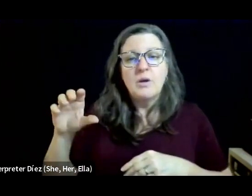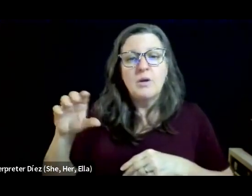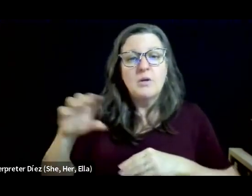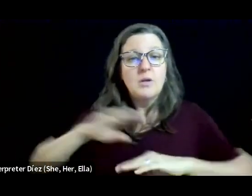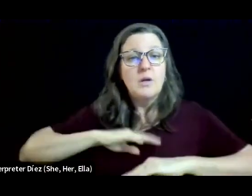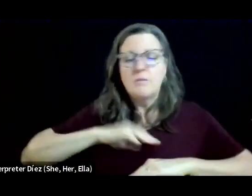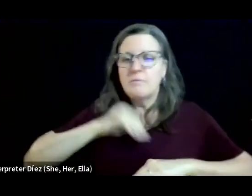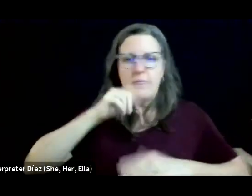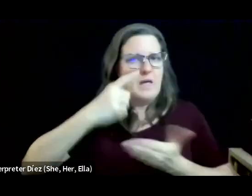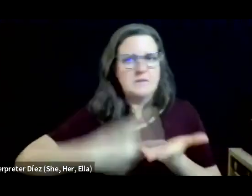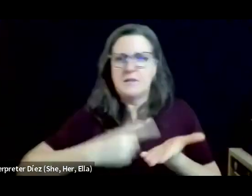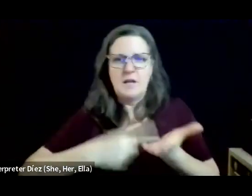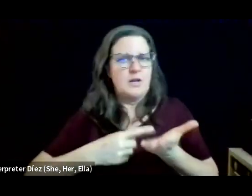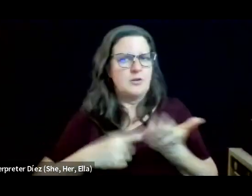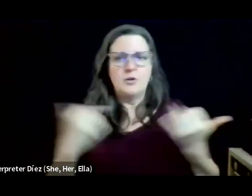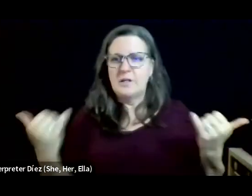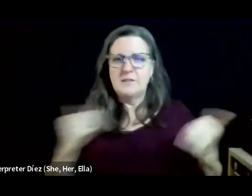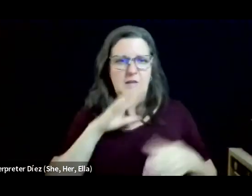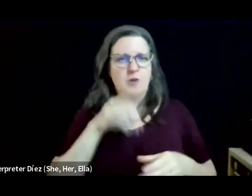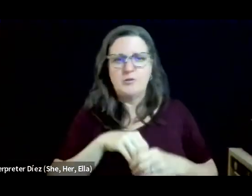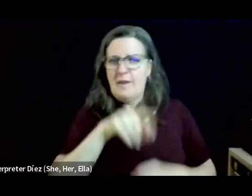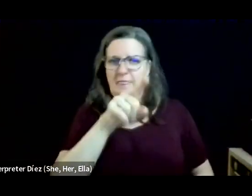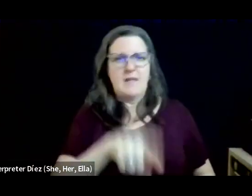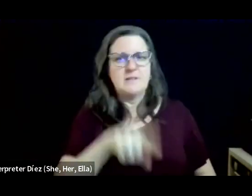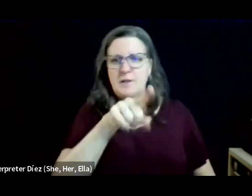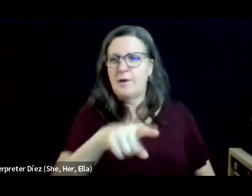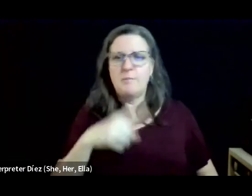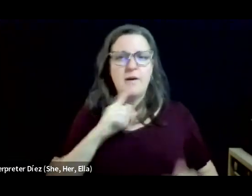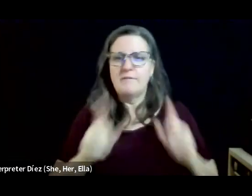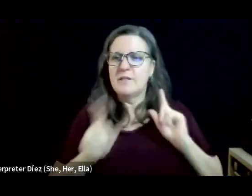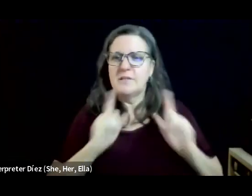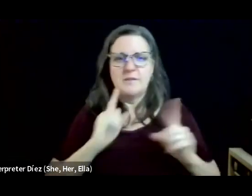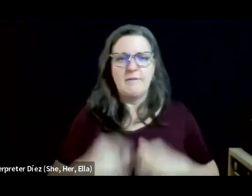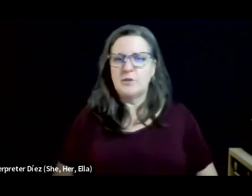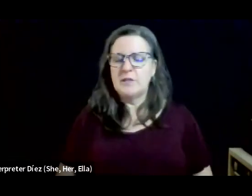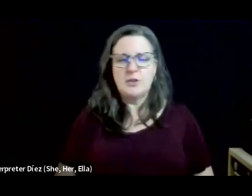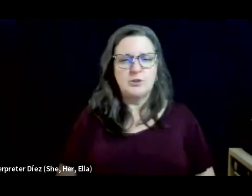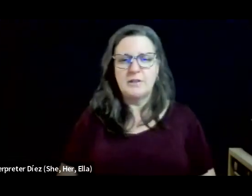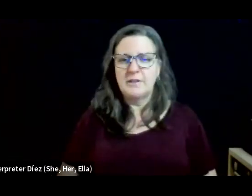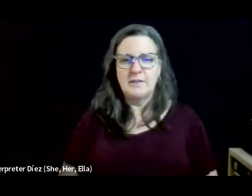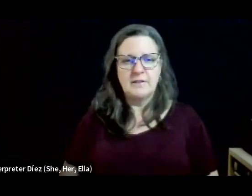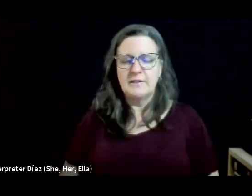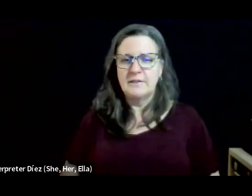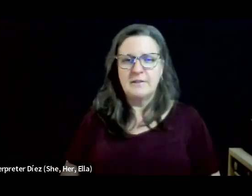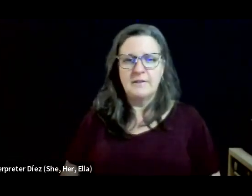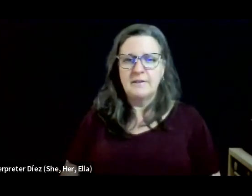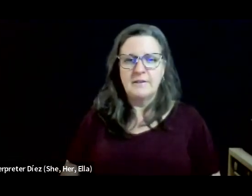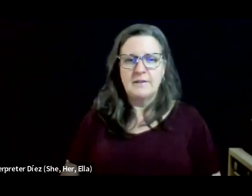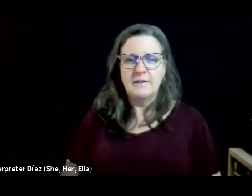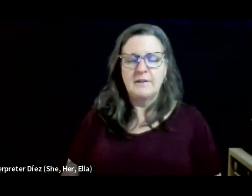That's not a part of this conversation. Right? Yeah. The endowment no, that is not